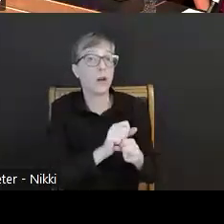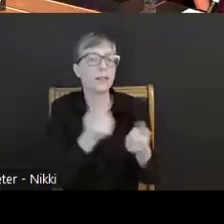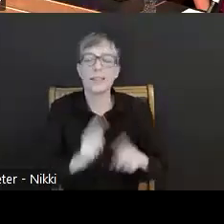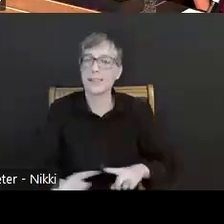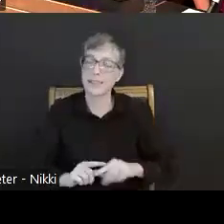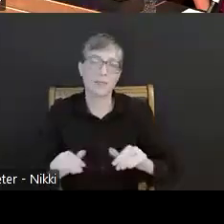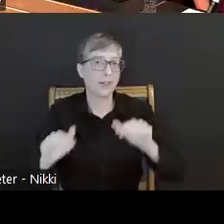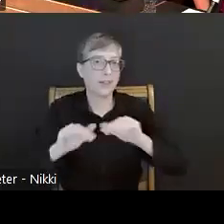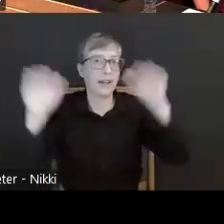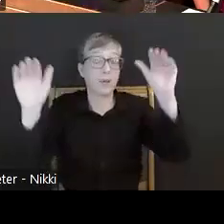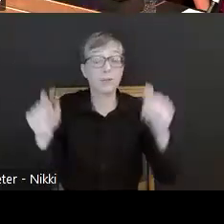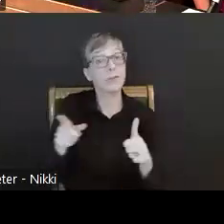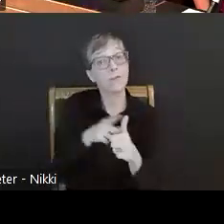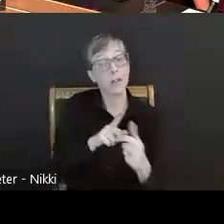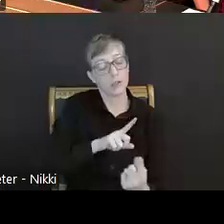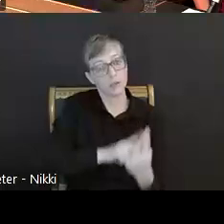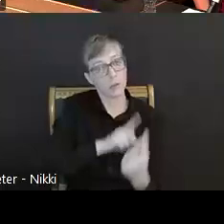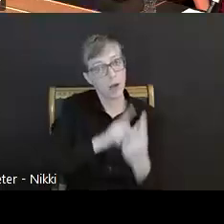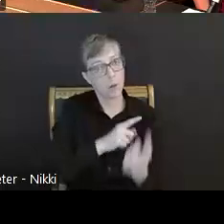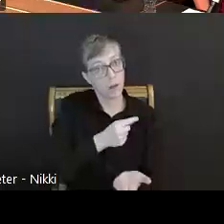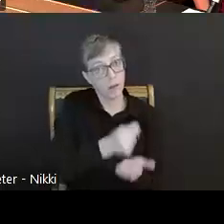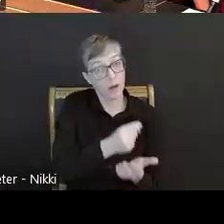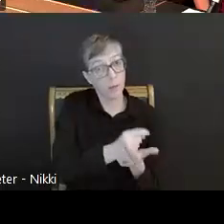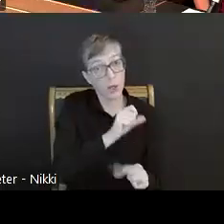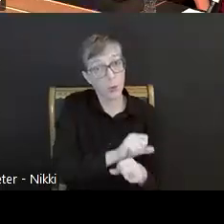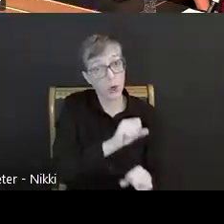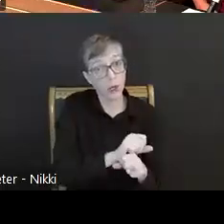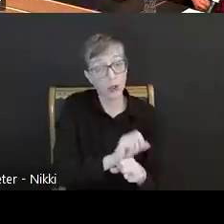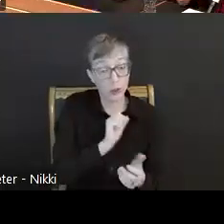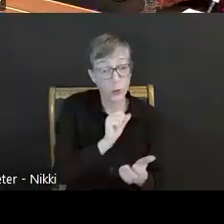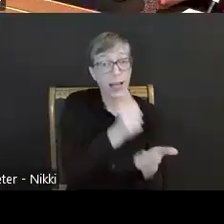therapeutic work we do with patients to support their self-efficacy and symptom management to